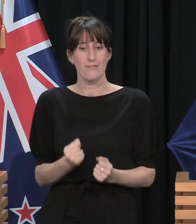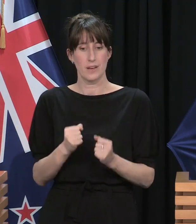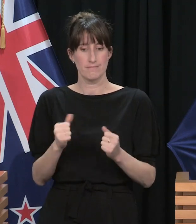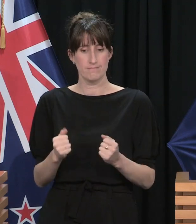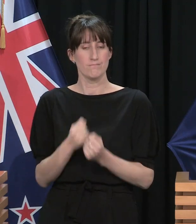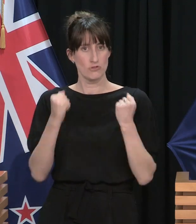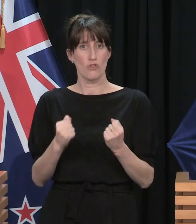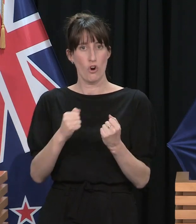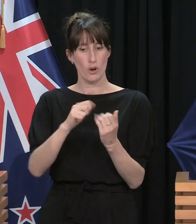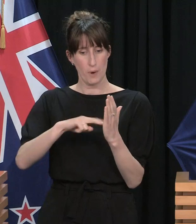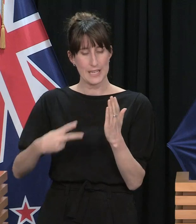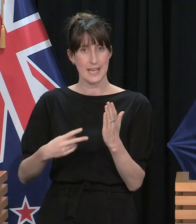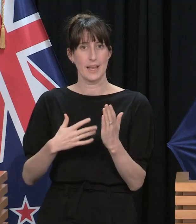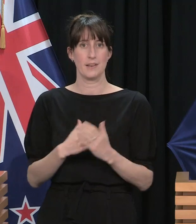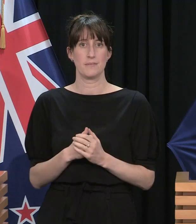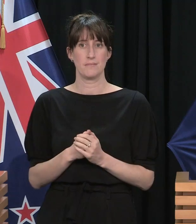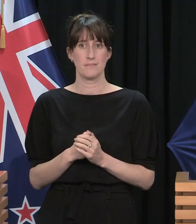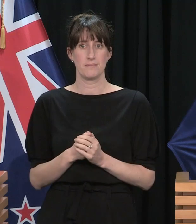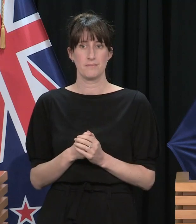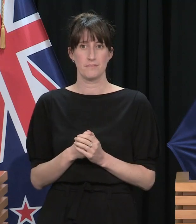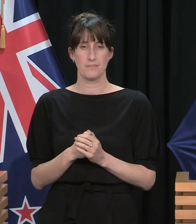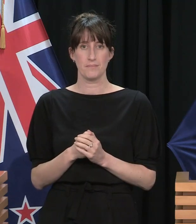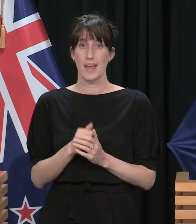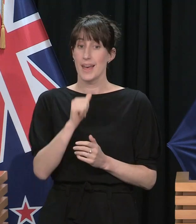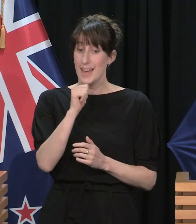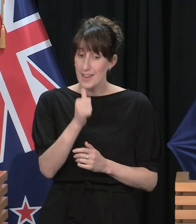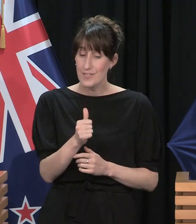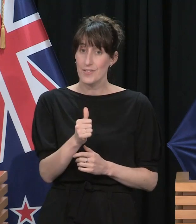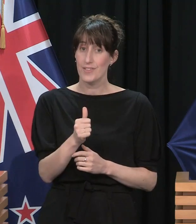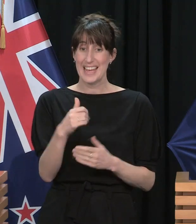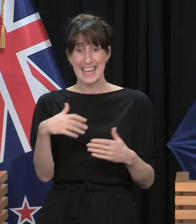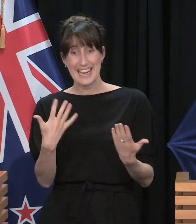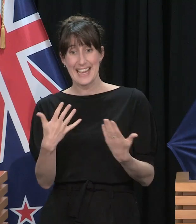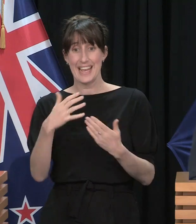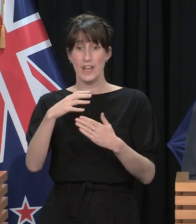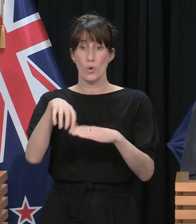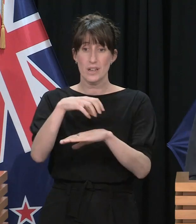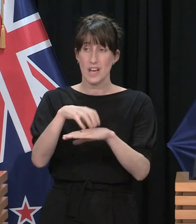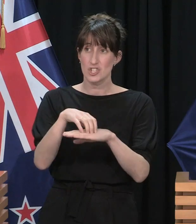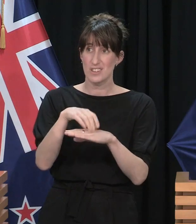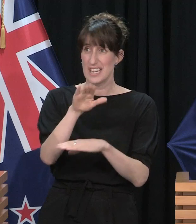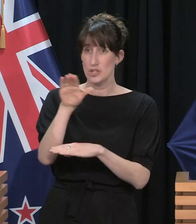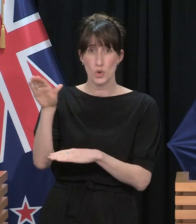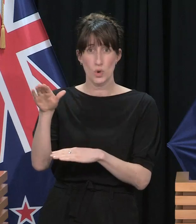policy in place and the information was being shared in line with that. Should